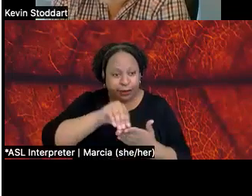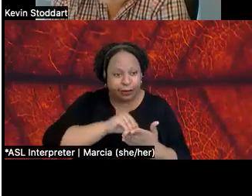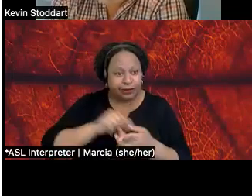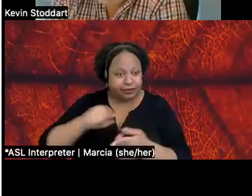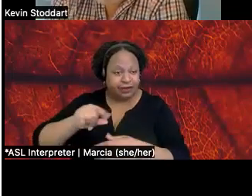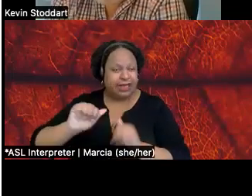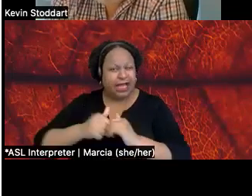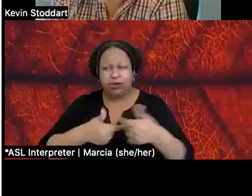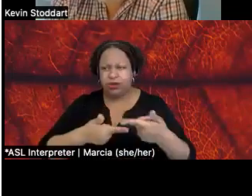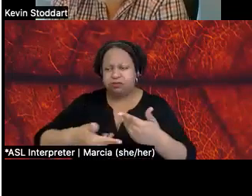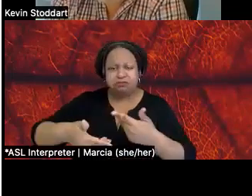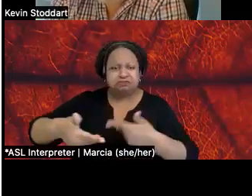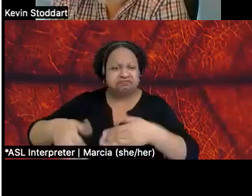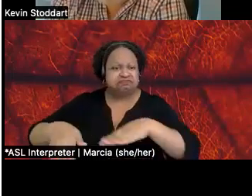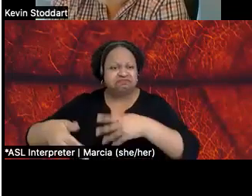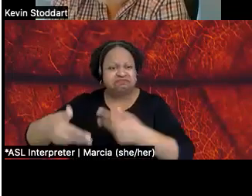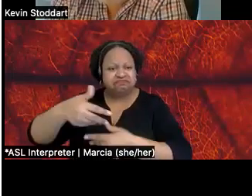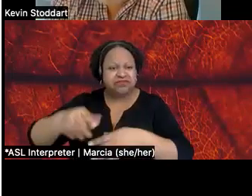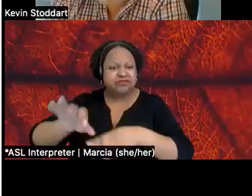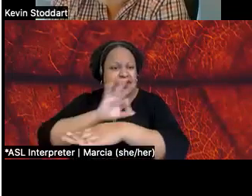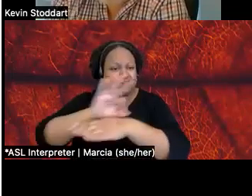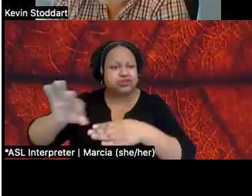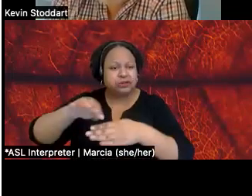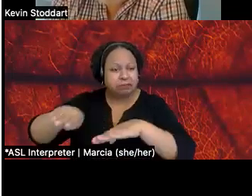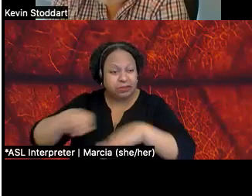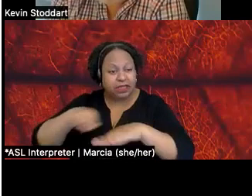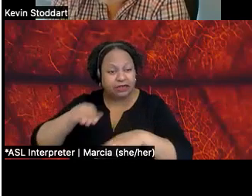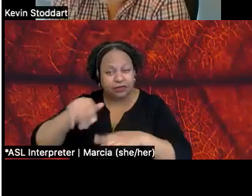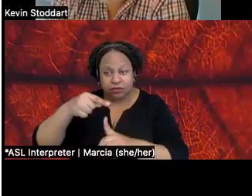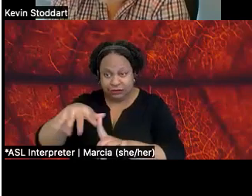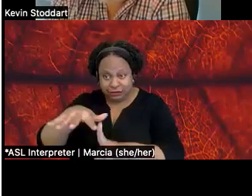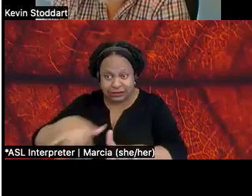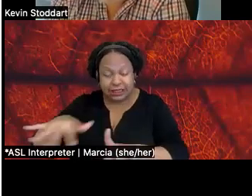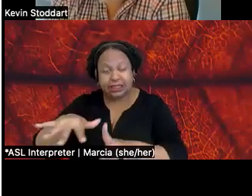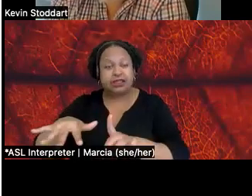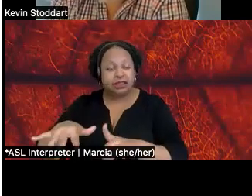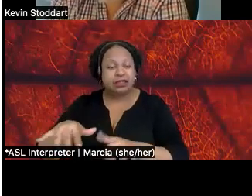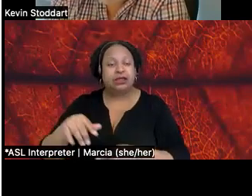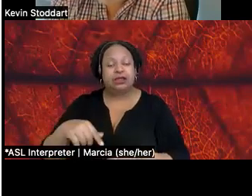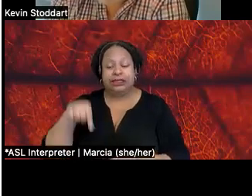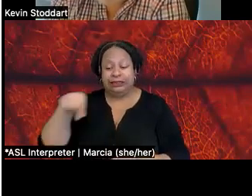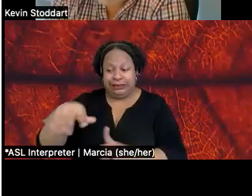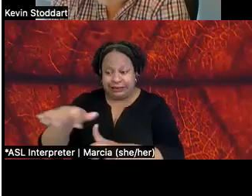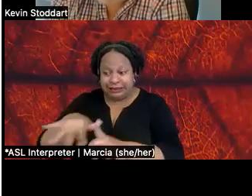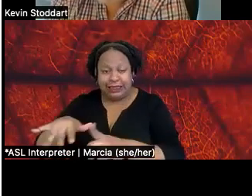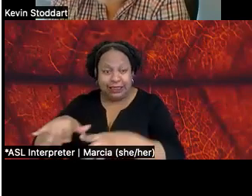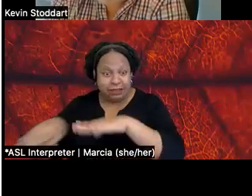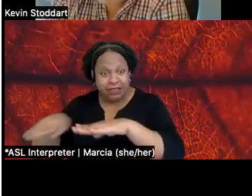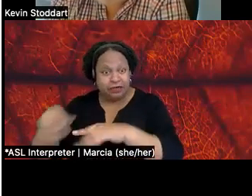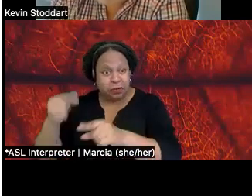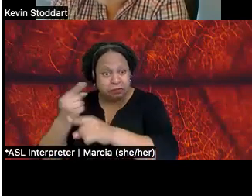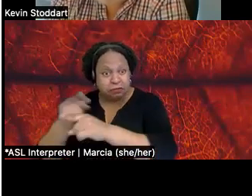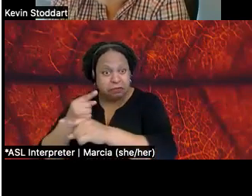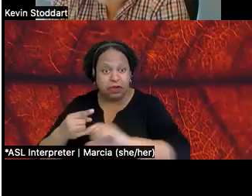and differences between one setting, and another can cause great distress and confusion.